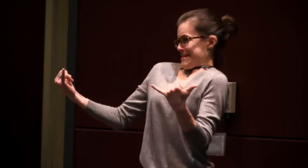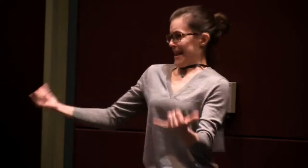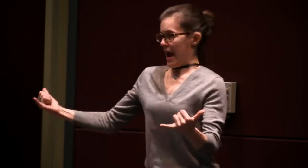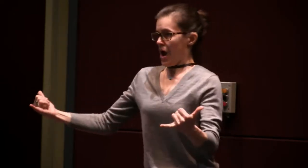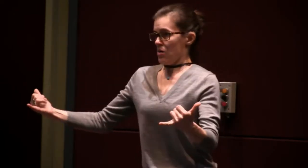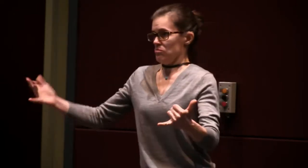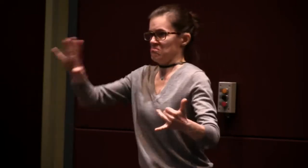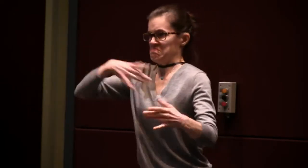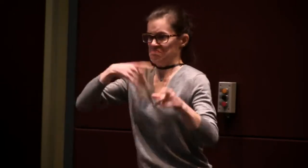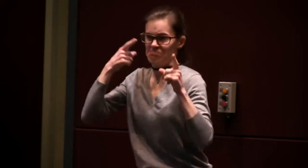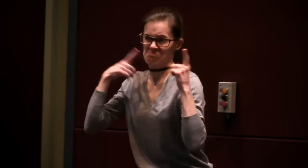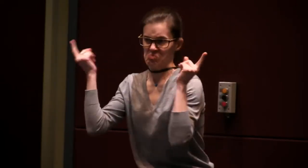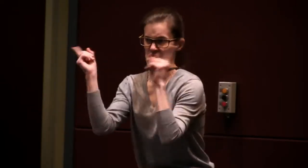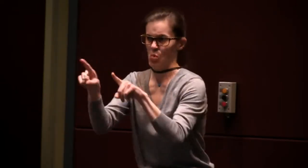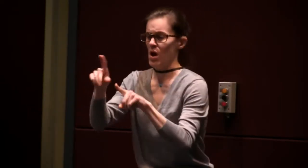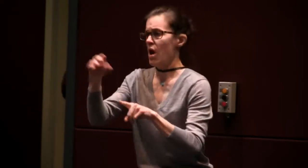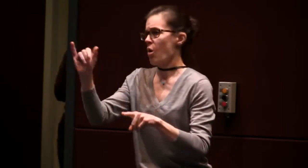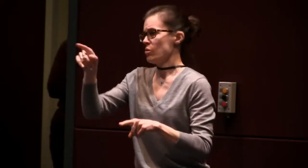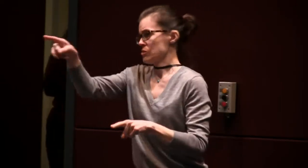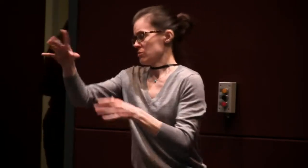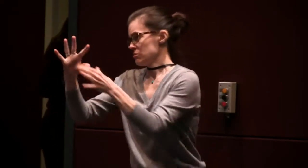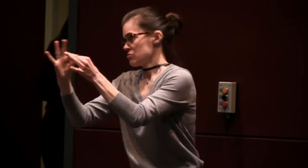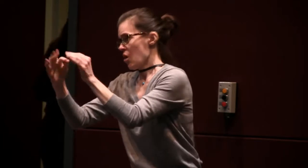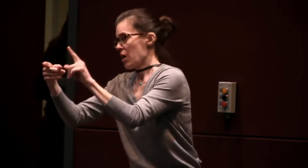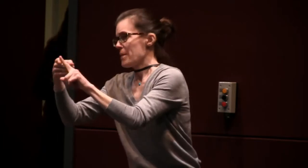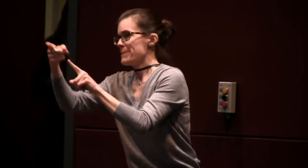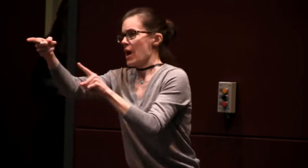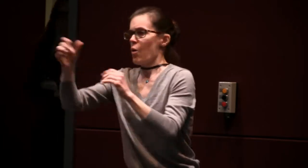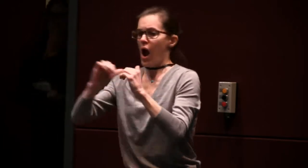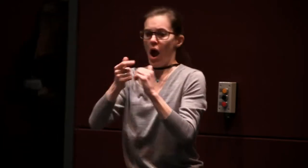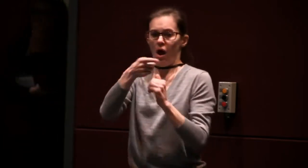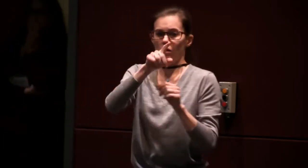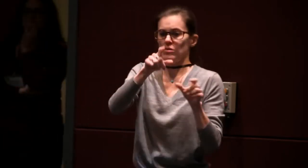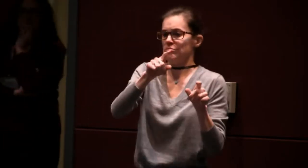As was mentioned, it starts now. I can't agree with Michelle more.